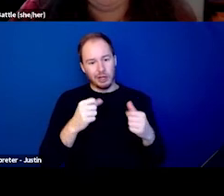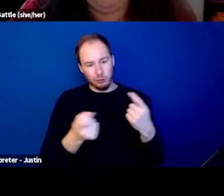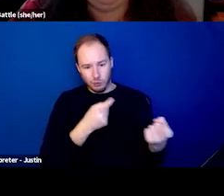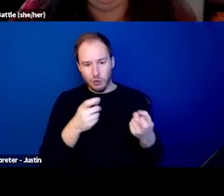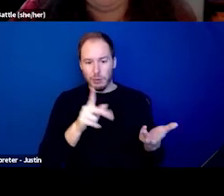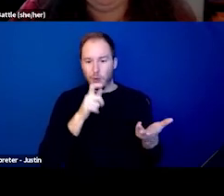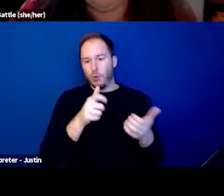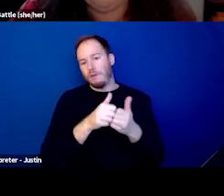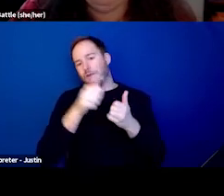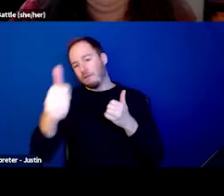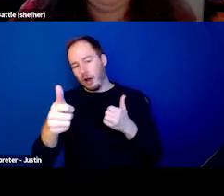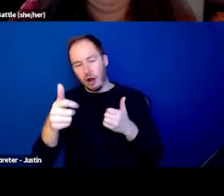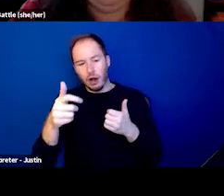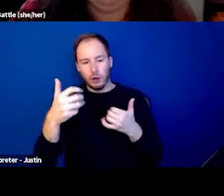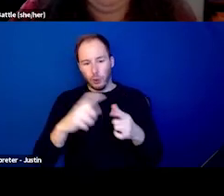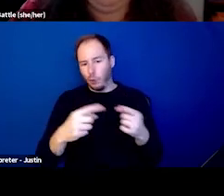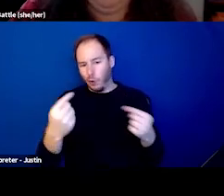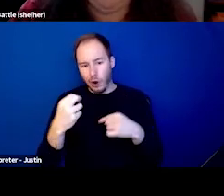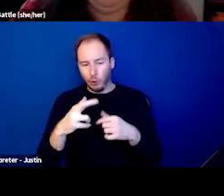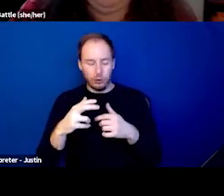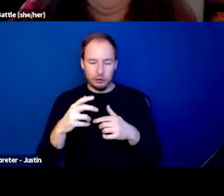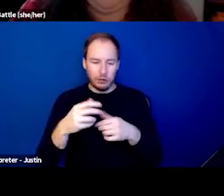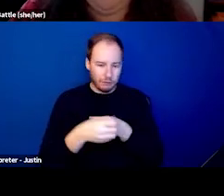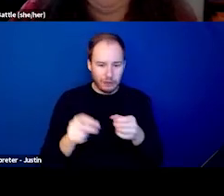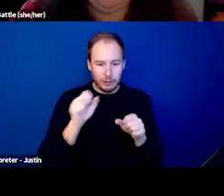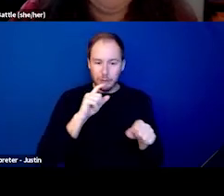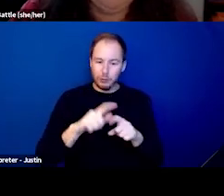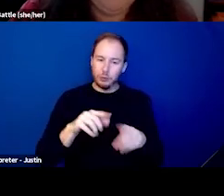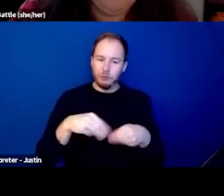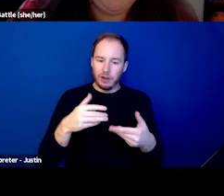and have folks that work in any part of our 42 county region.